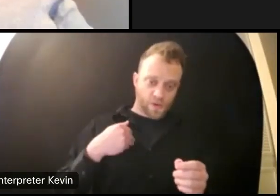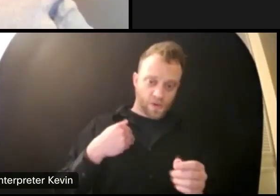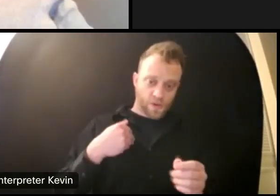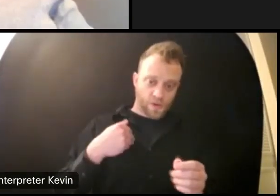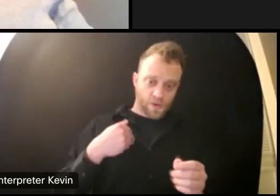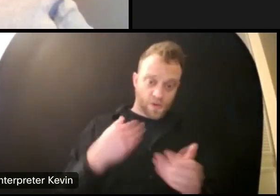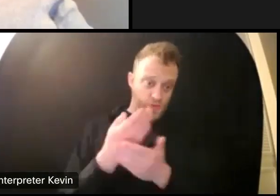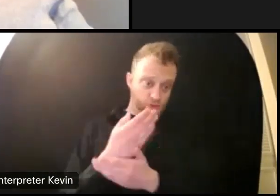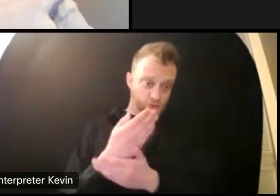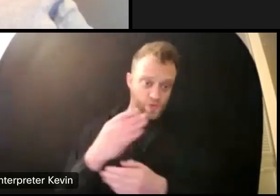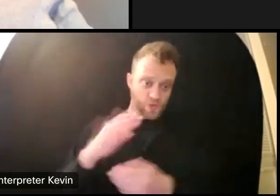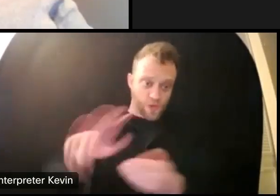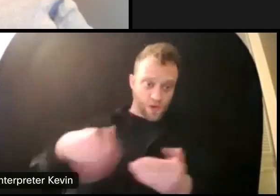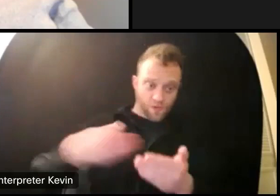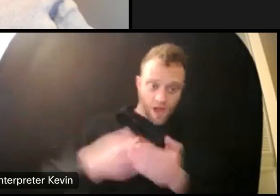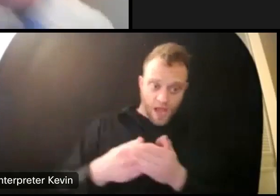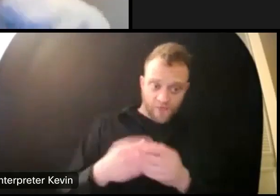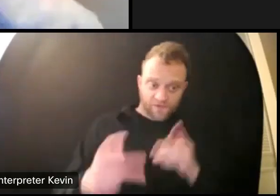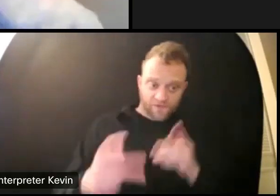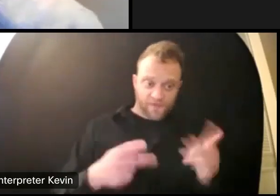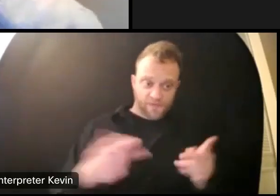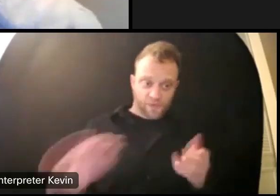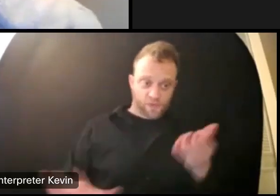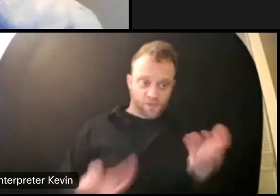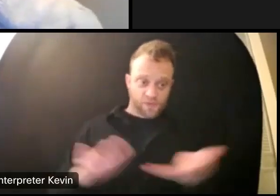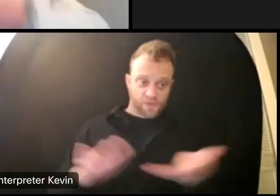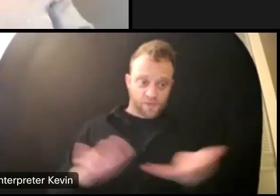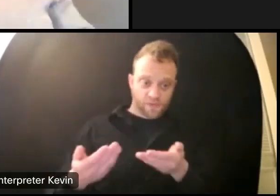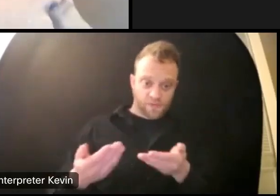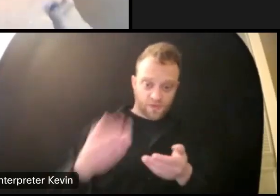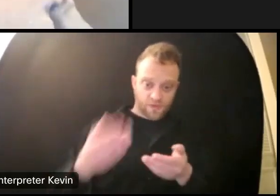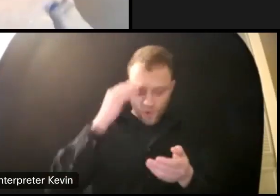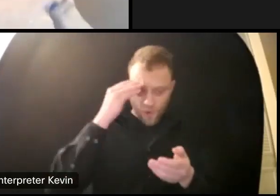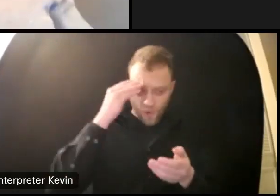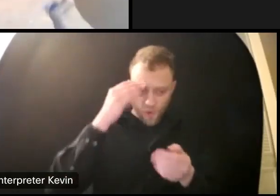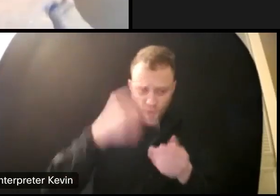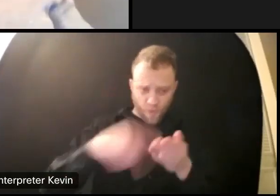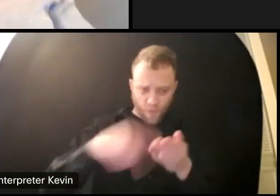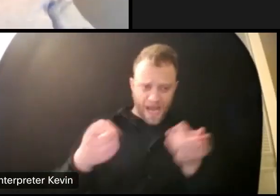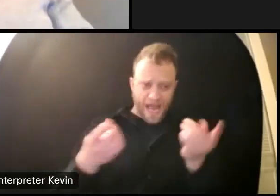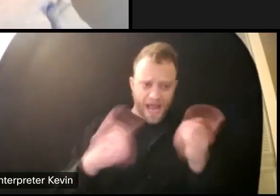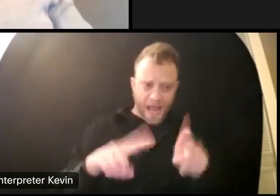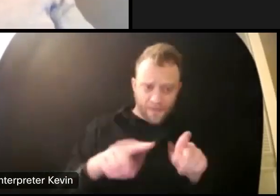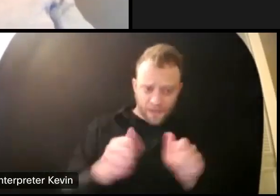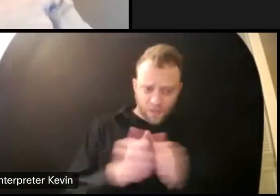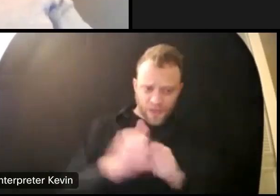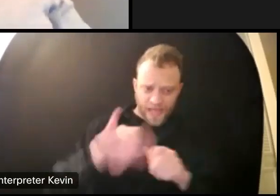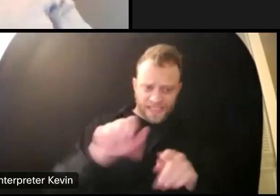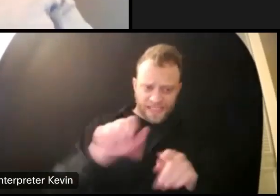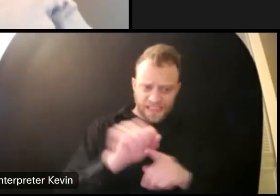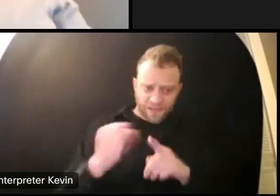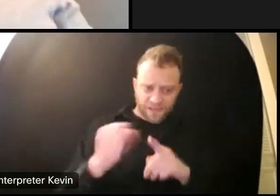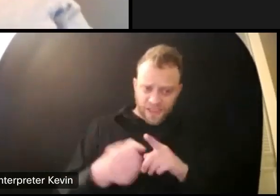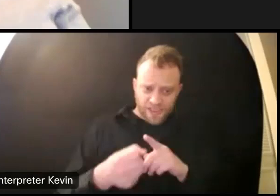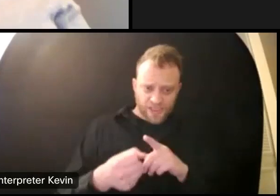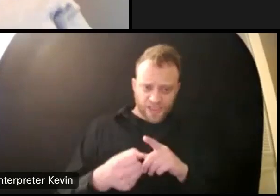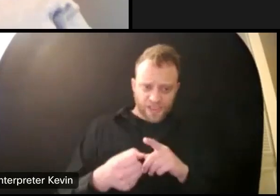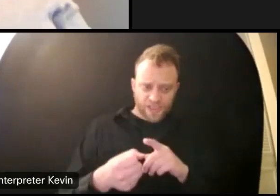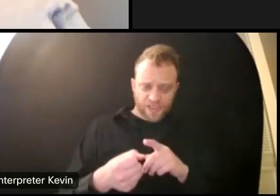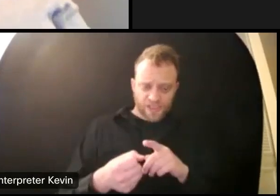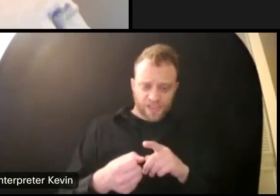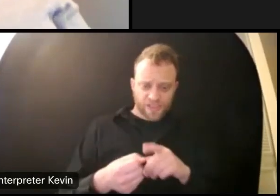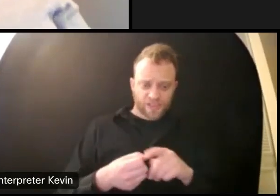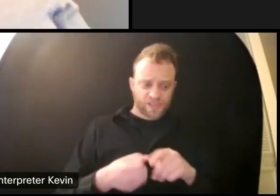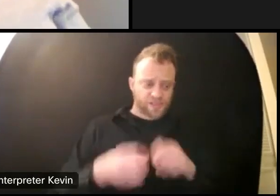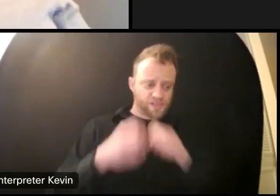been privy to where that ended up and how are we handling divvying up the spoils of ANC6C